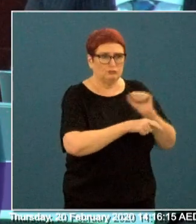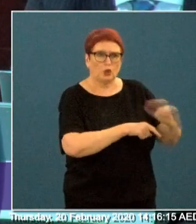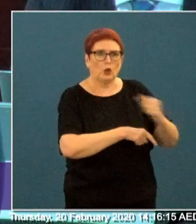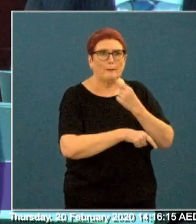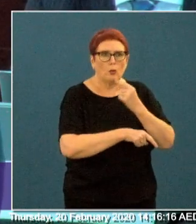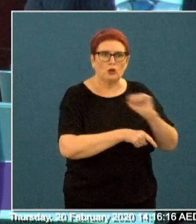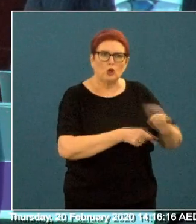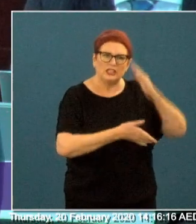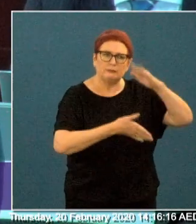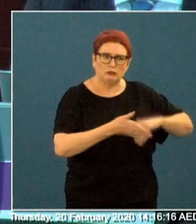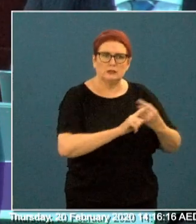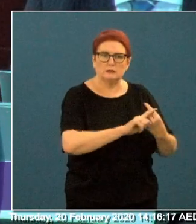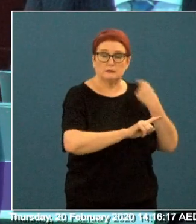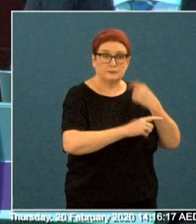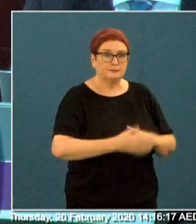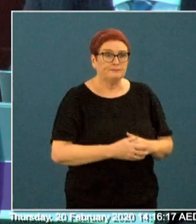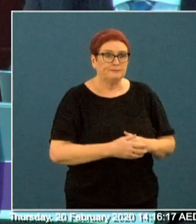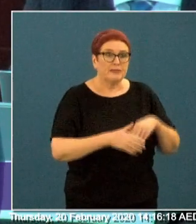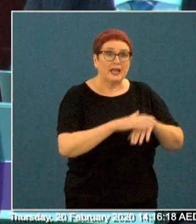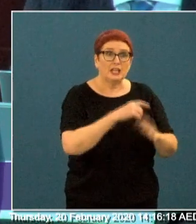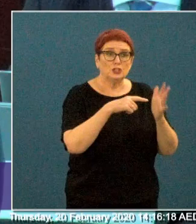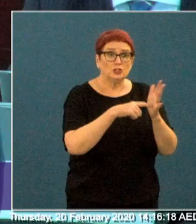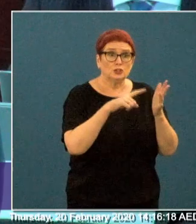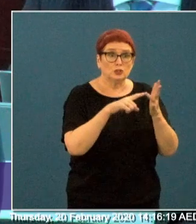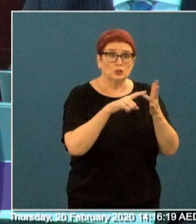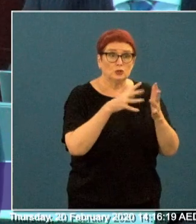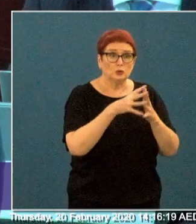she goes into the Toowoomba Hospital and she does the training.